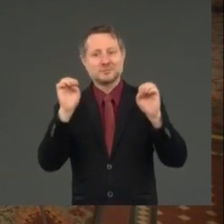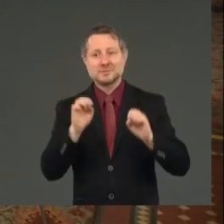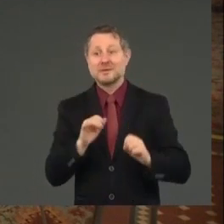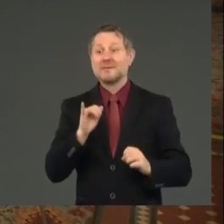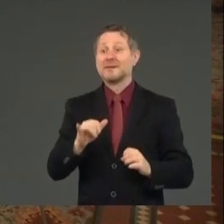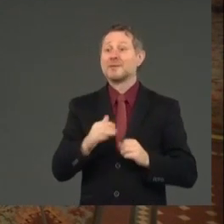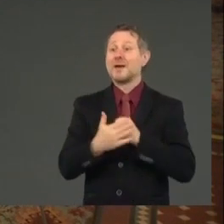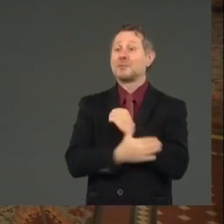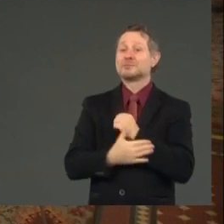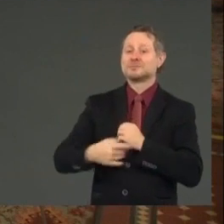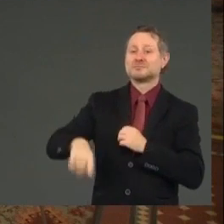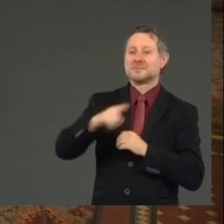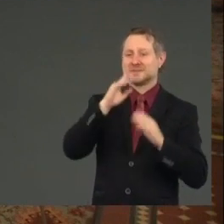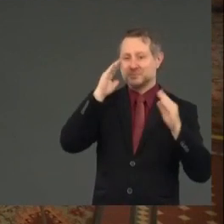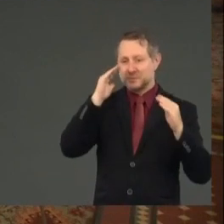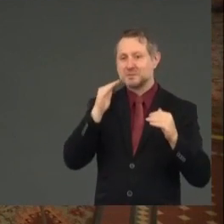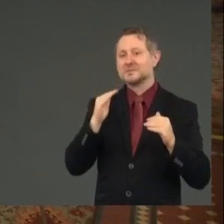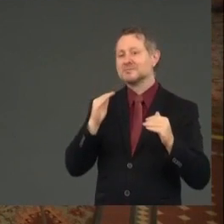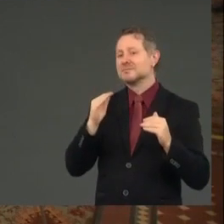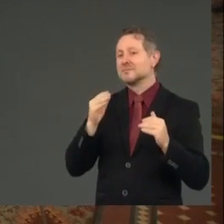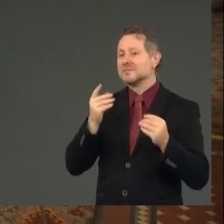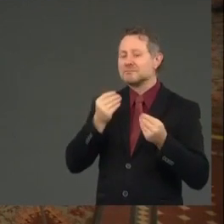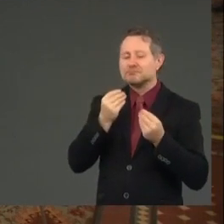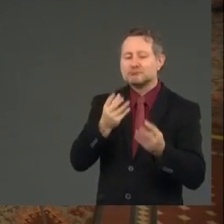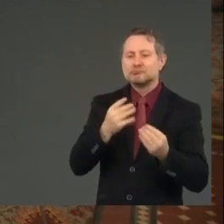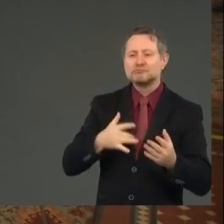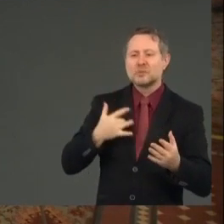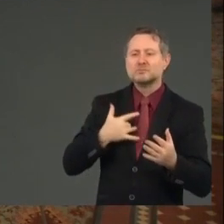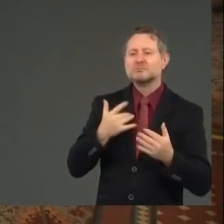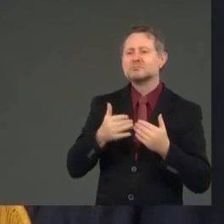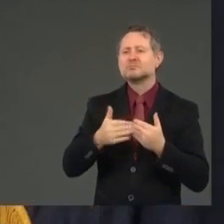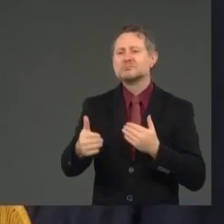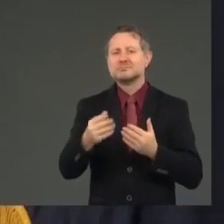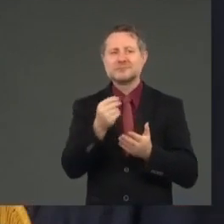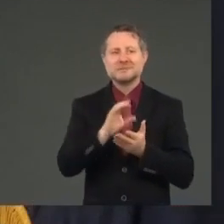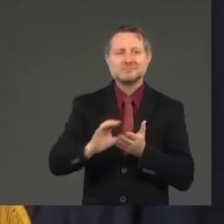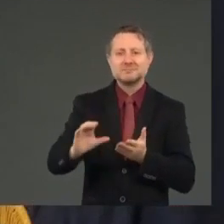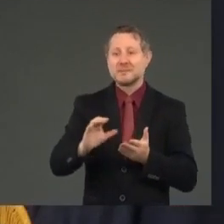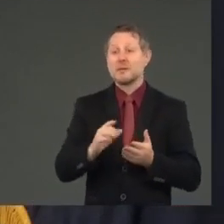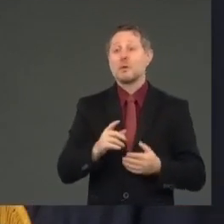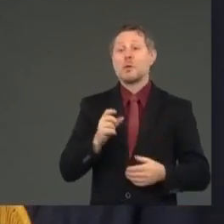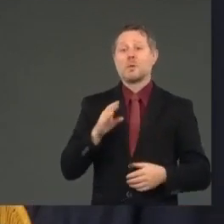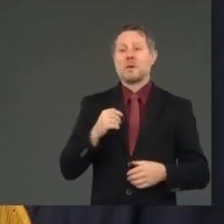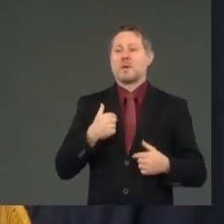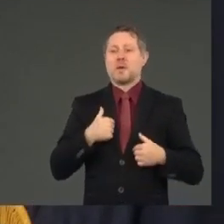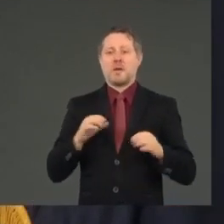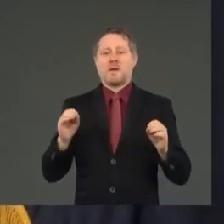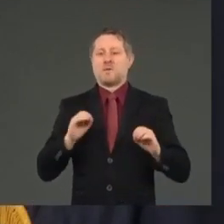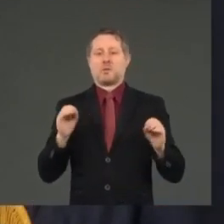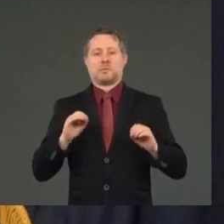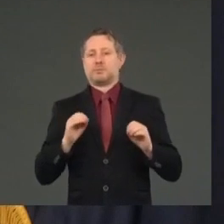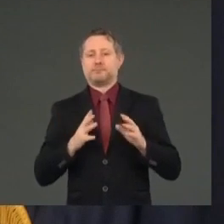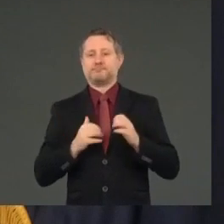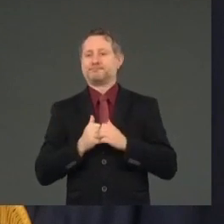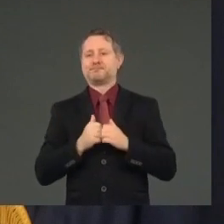ANY EMERGENCY DECLARATION TO THE STATE LEGISLATURE AND IT WOULD LIMIT EMERGENCY DECLARATIONS TO